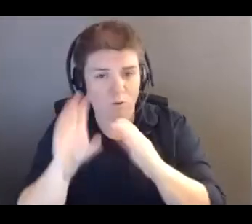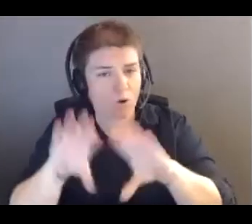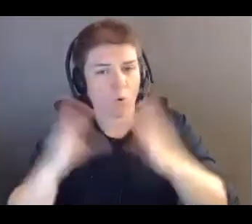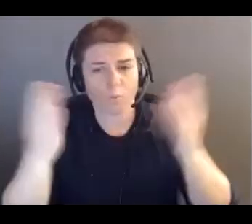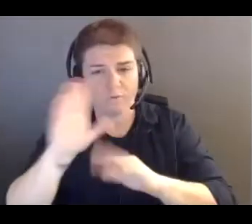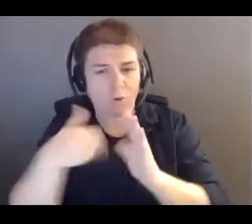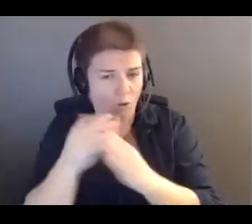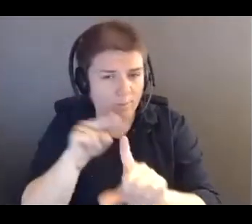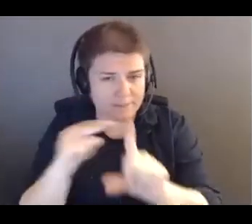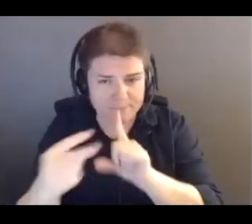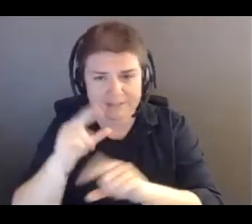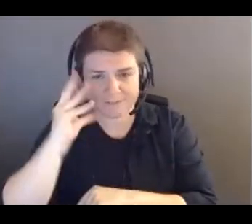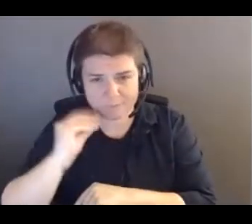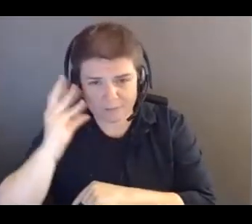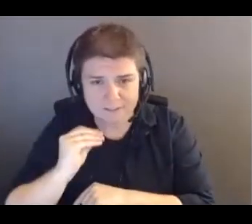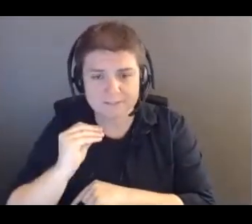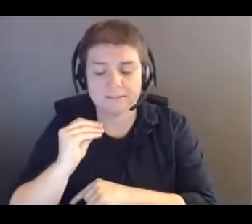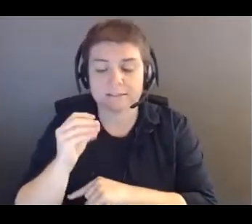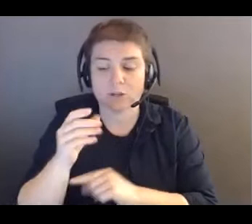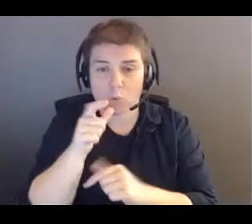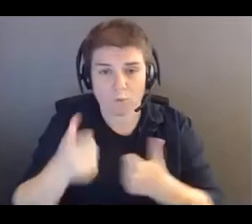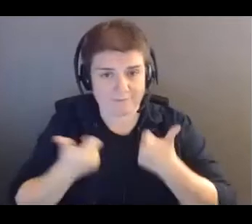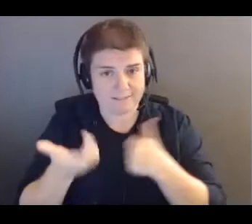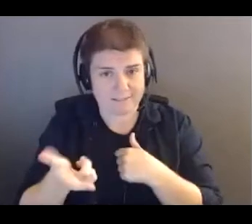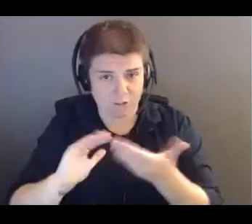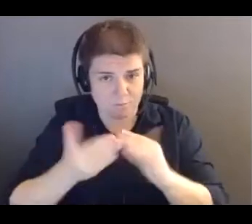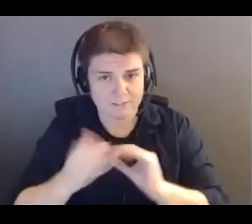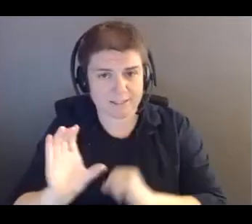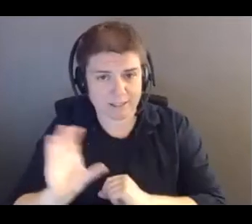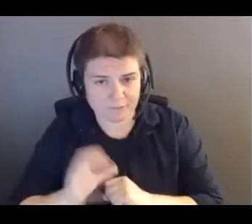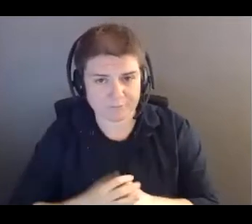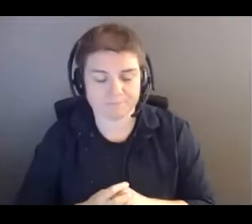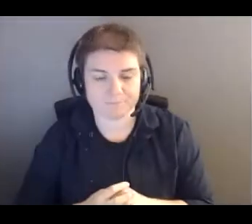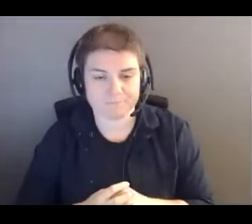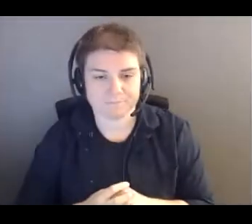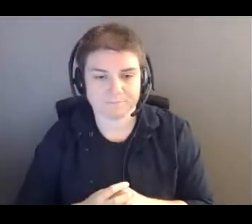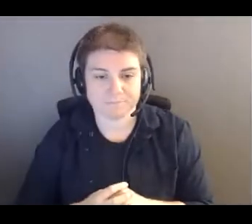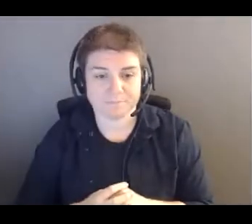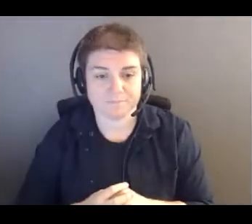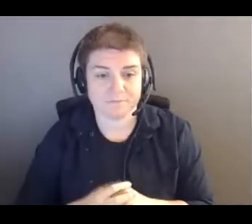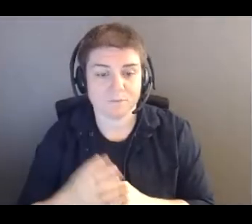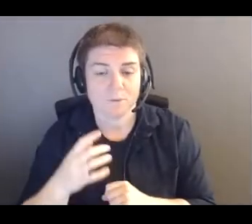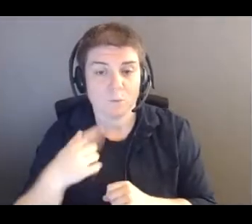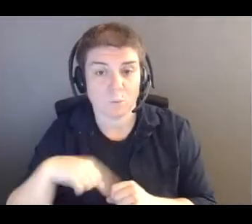and experiences that exist in our communities. Something we are learning on our journey at